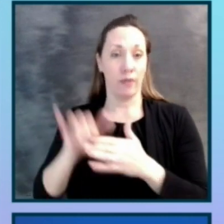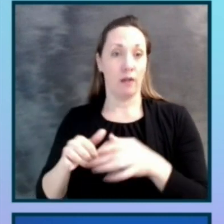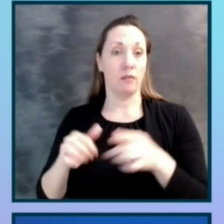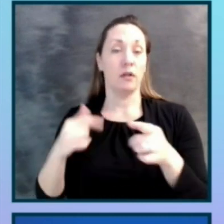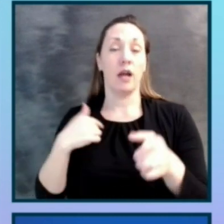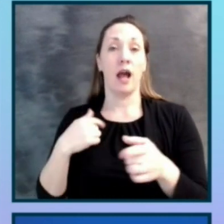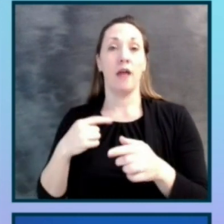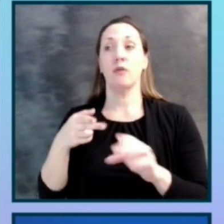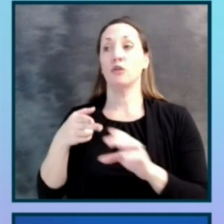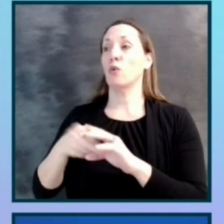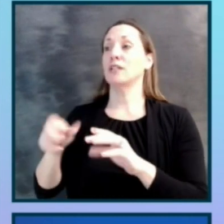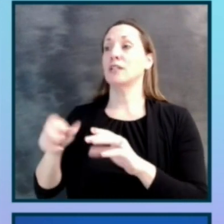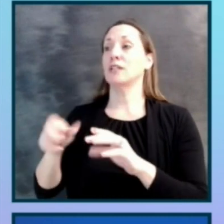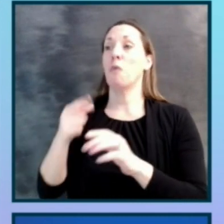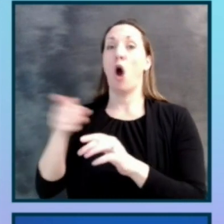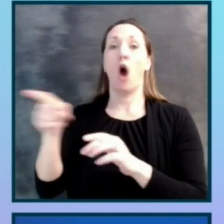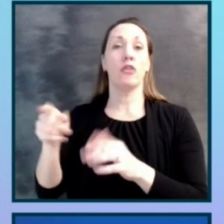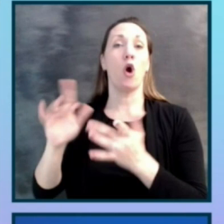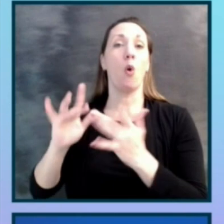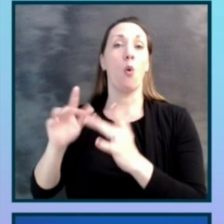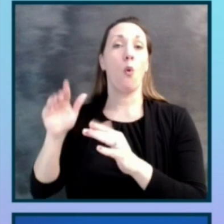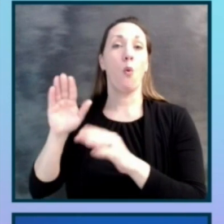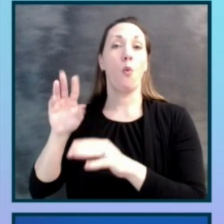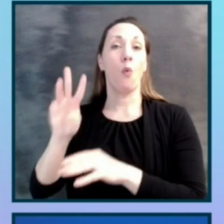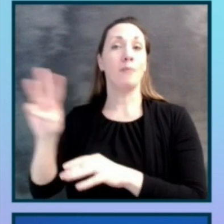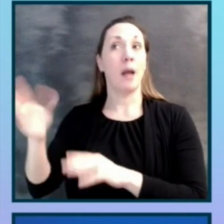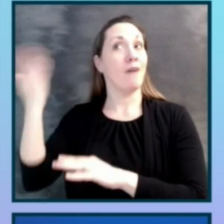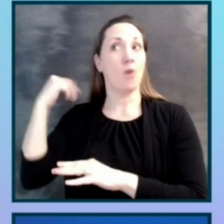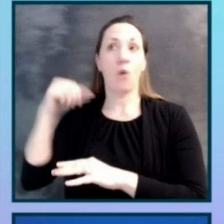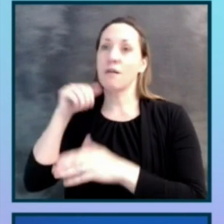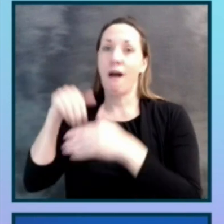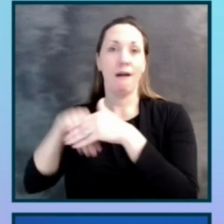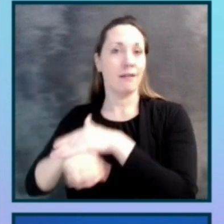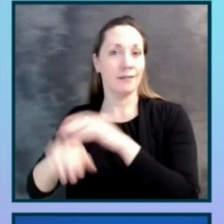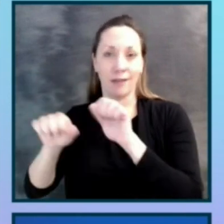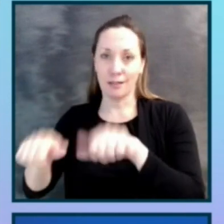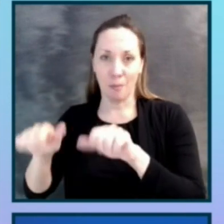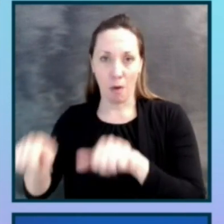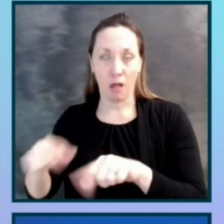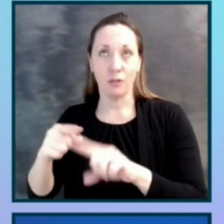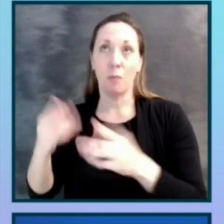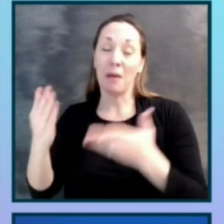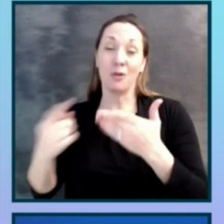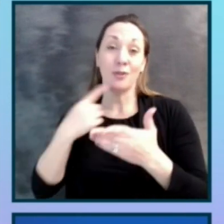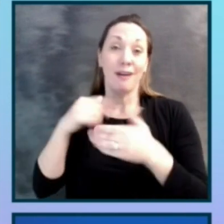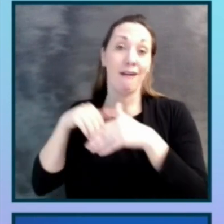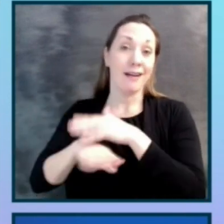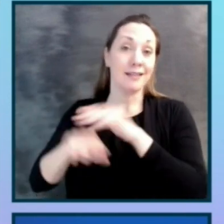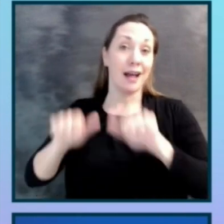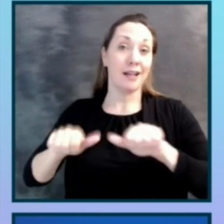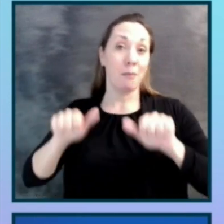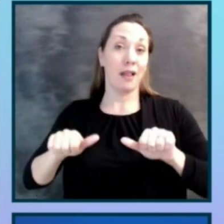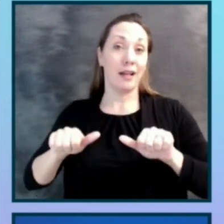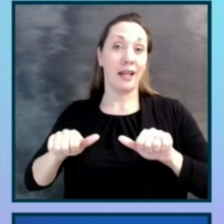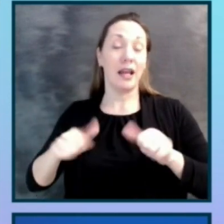that were less accessible. So you might make the case that accessibility, it might be more likely to put you